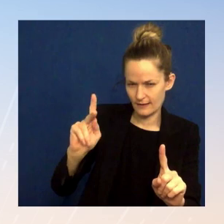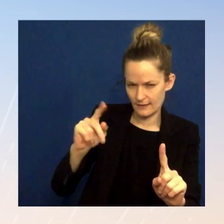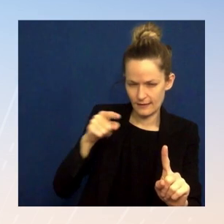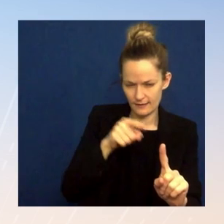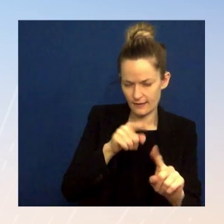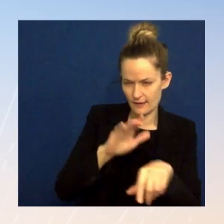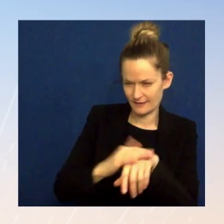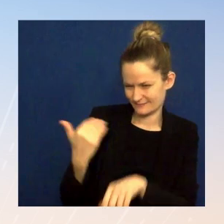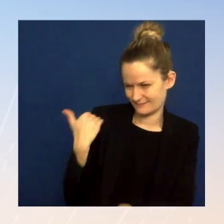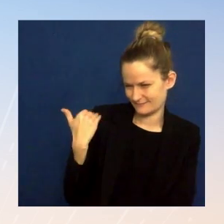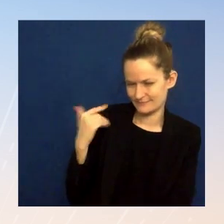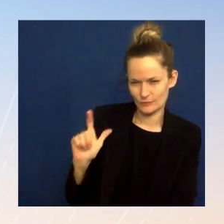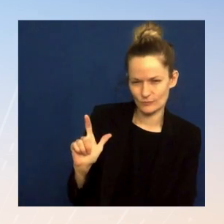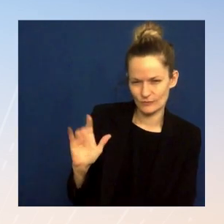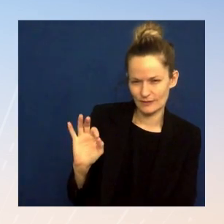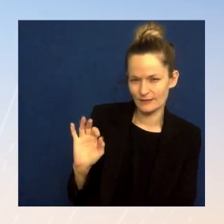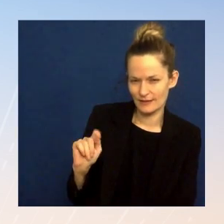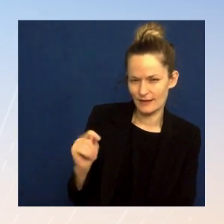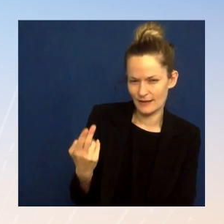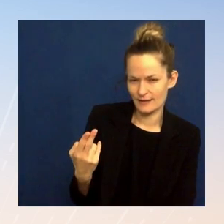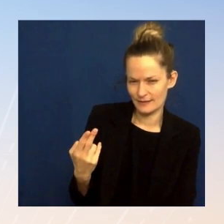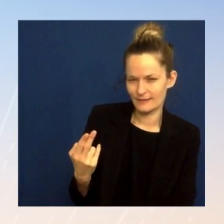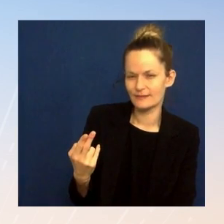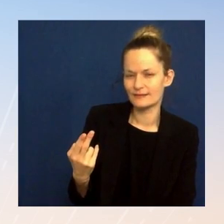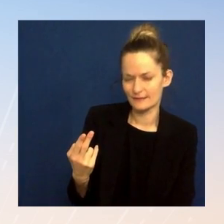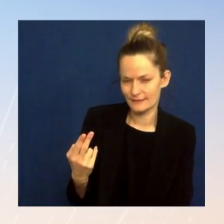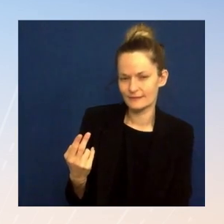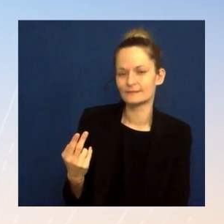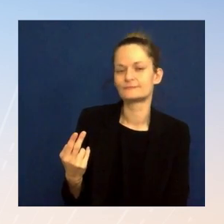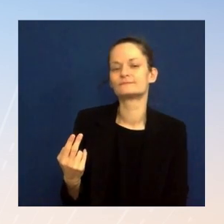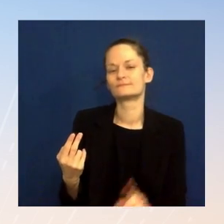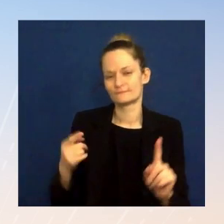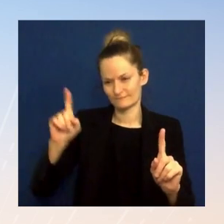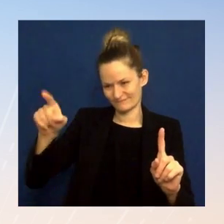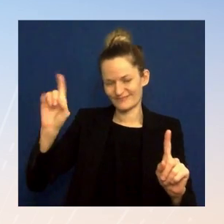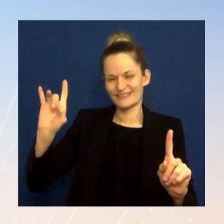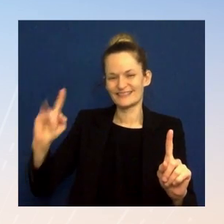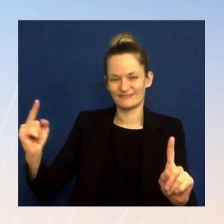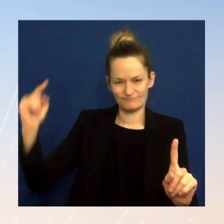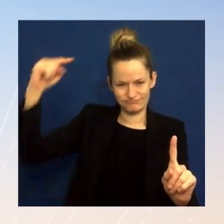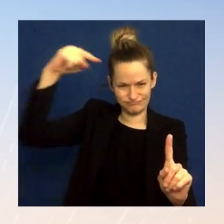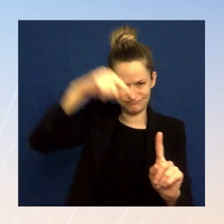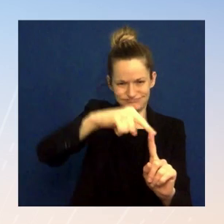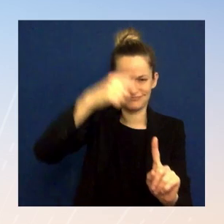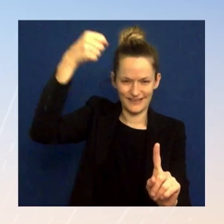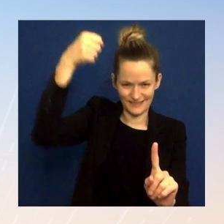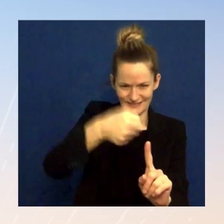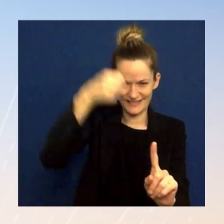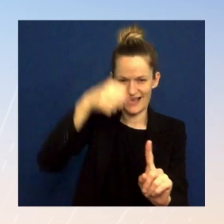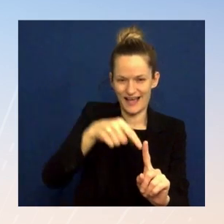So, we have had our initial response to that. It was, in our view, a successful and decisive strike,